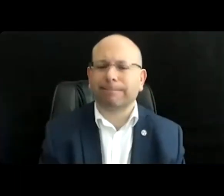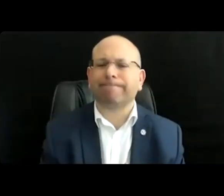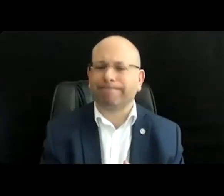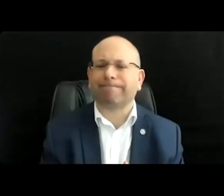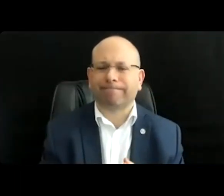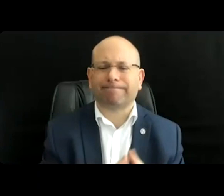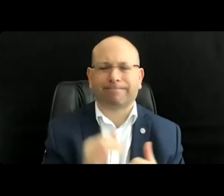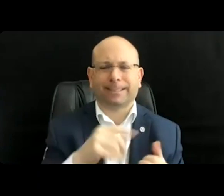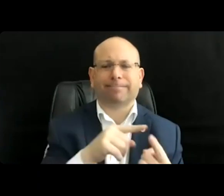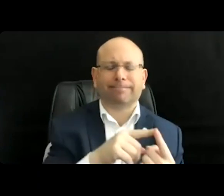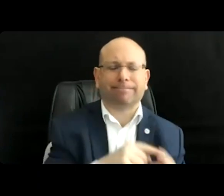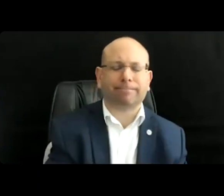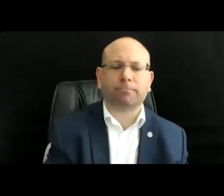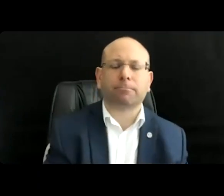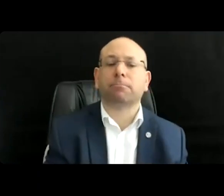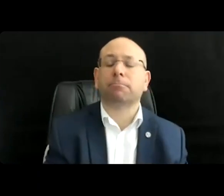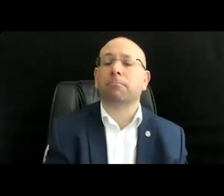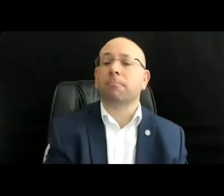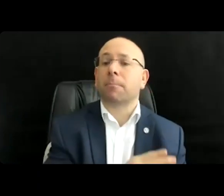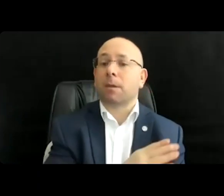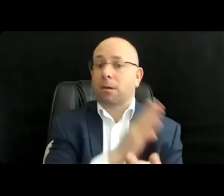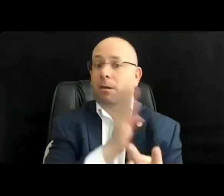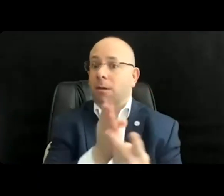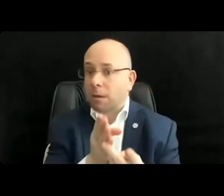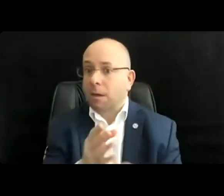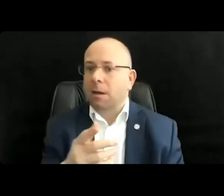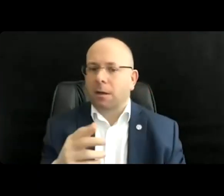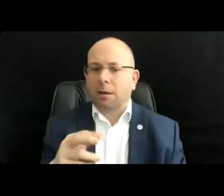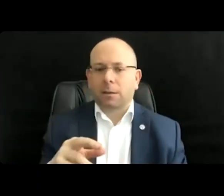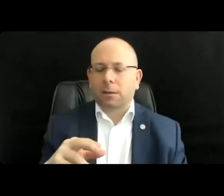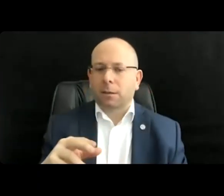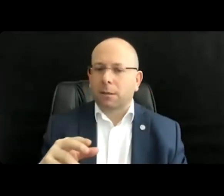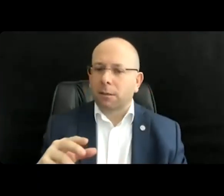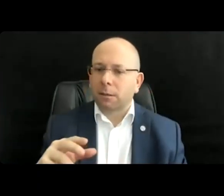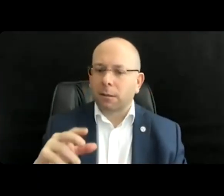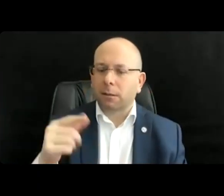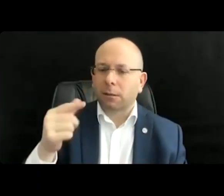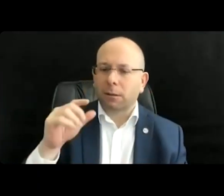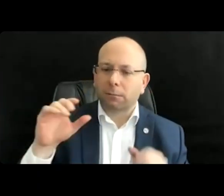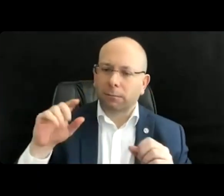that may not have the resources necessary for this new virtual educational environment.